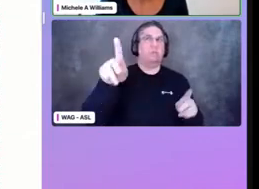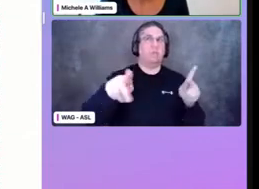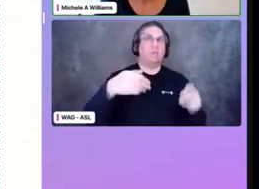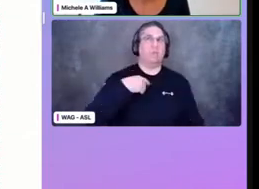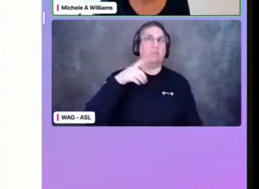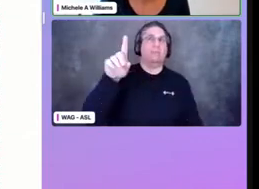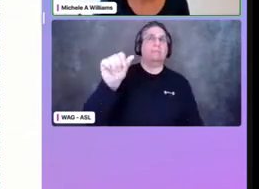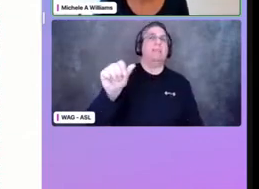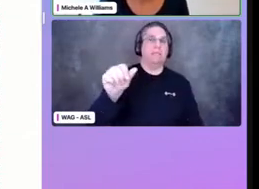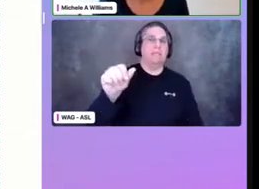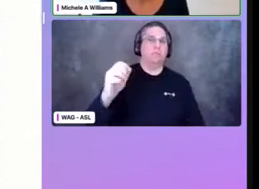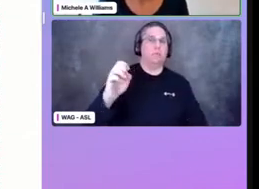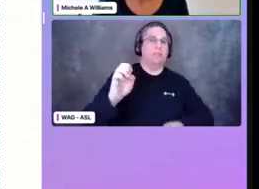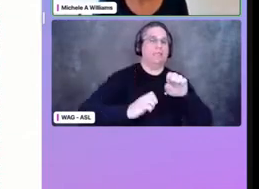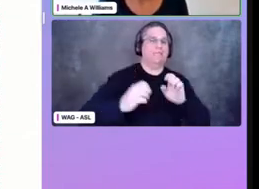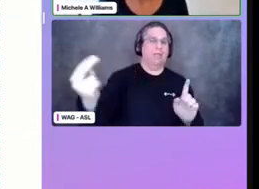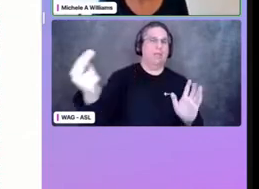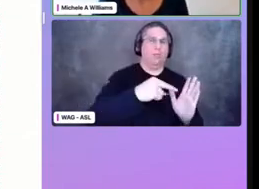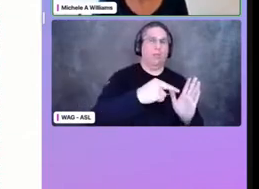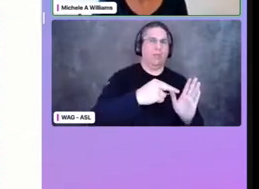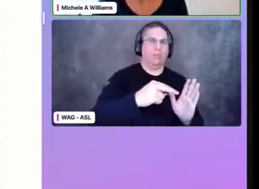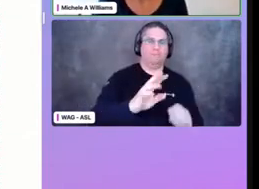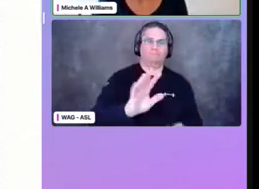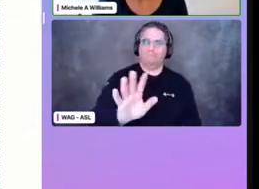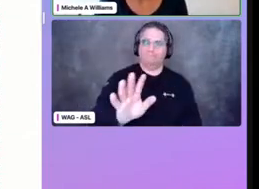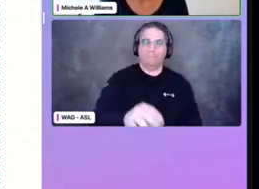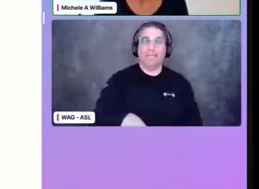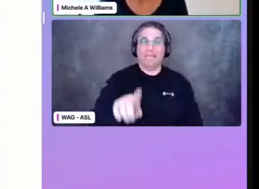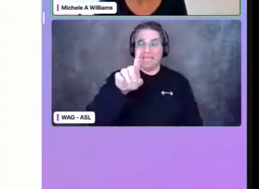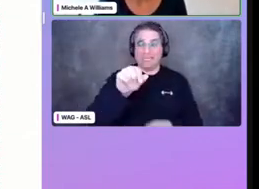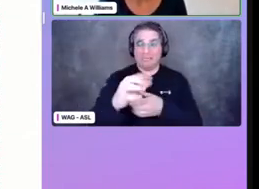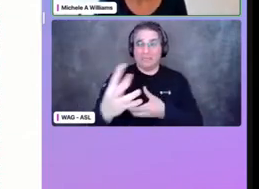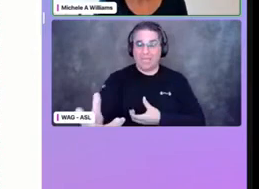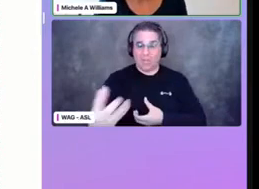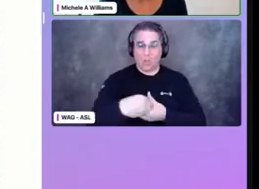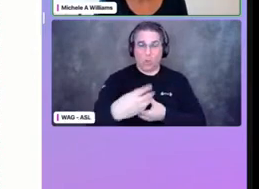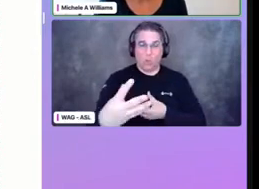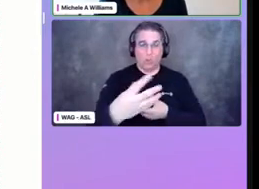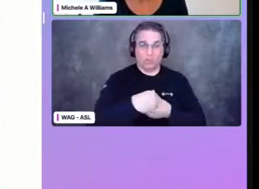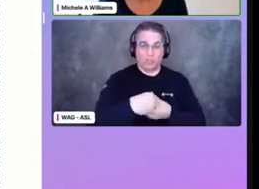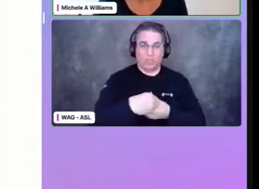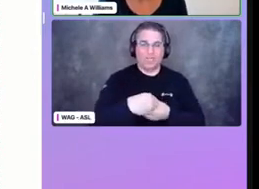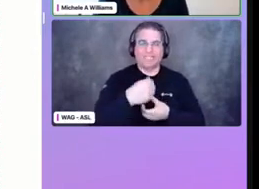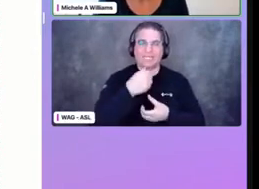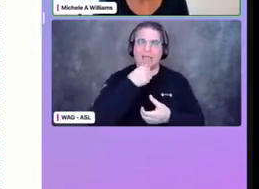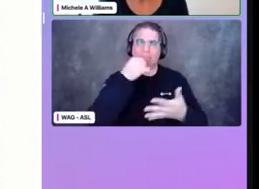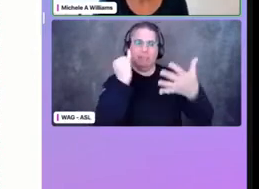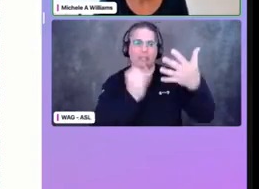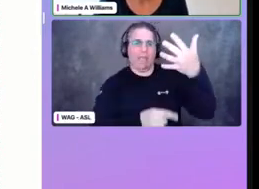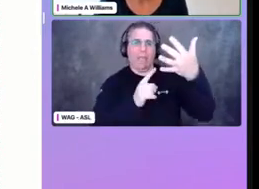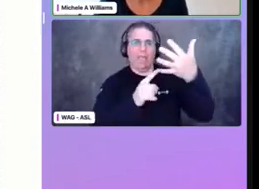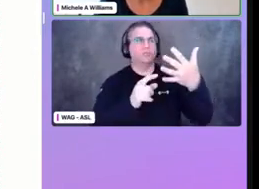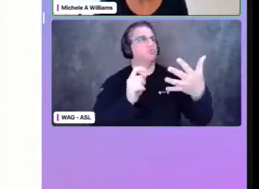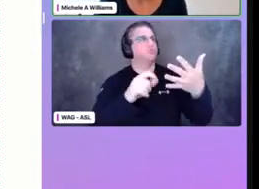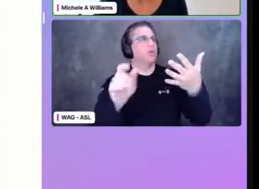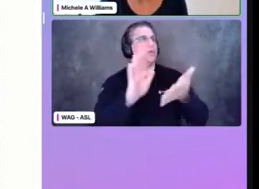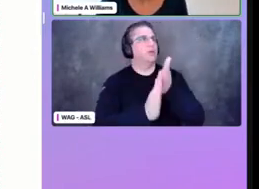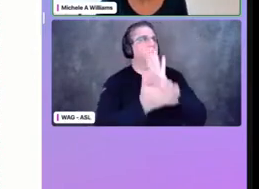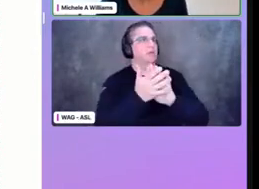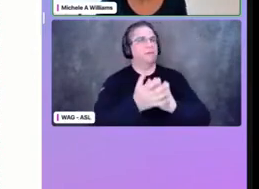you are engaging with folks with disabilities, in order to evaluate what you have created. But disability